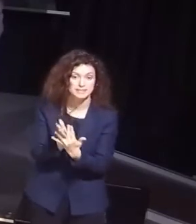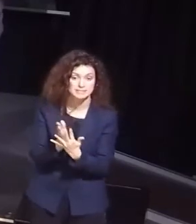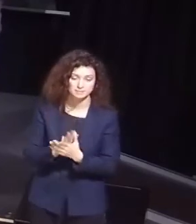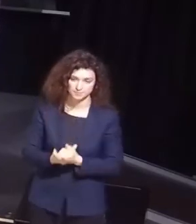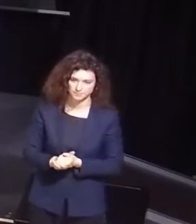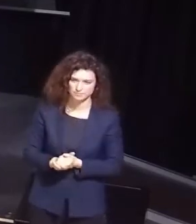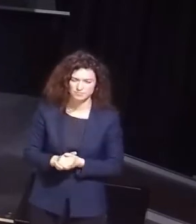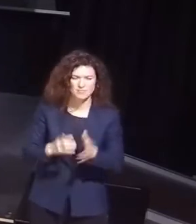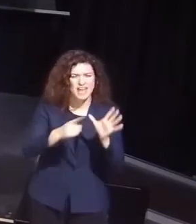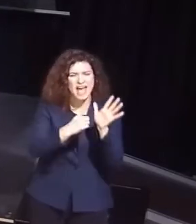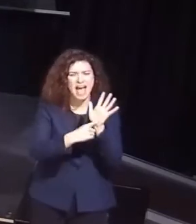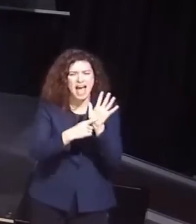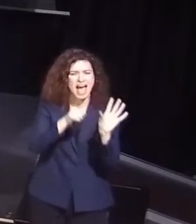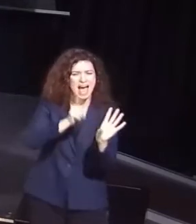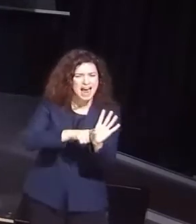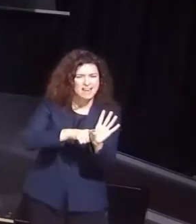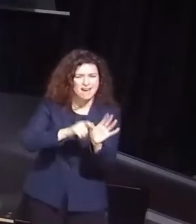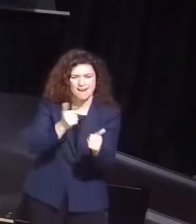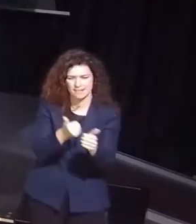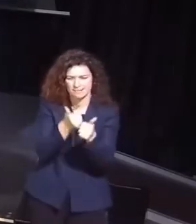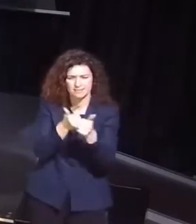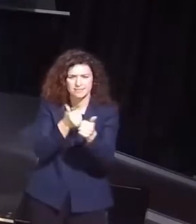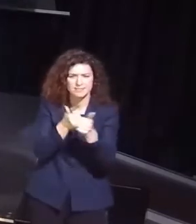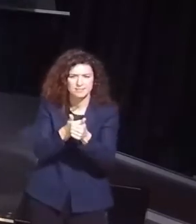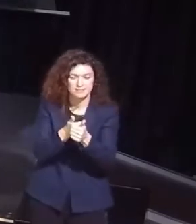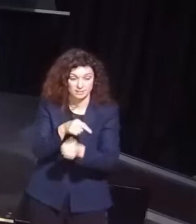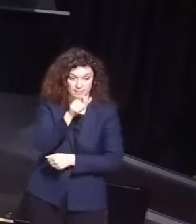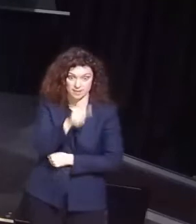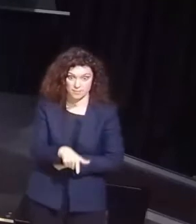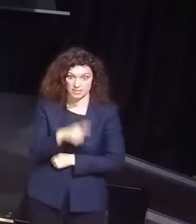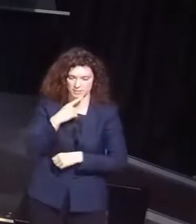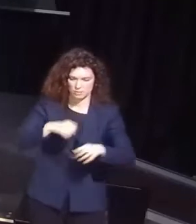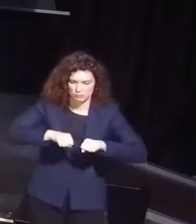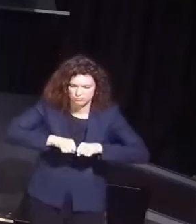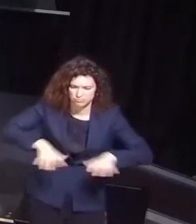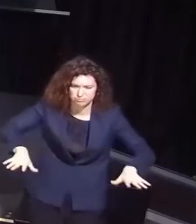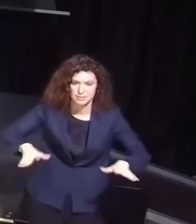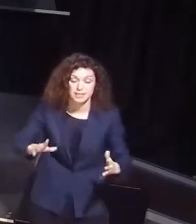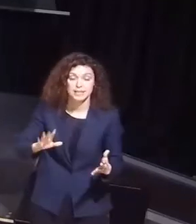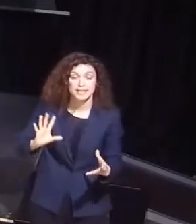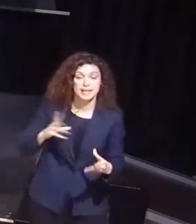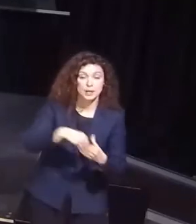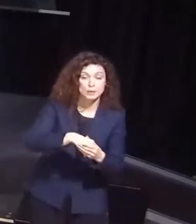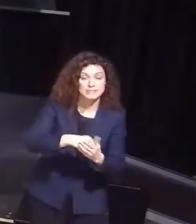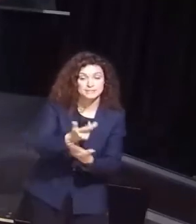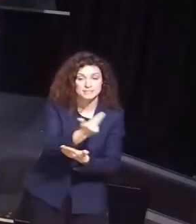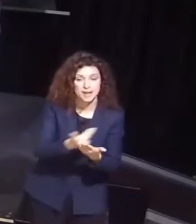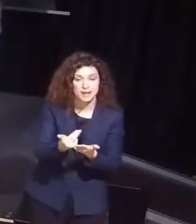An ally also infuses inclusive design and accessibility principles